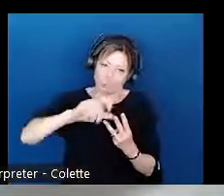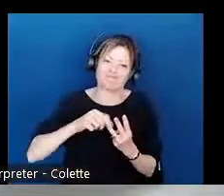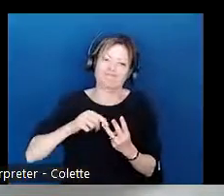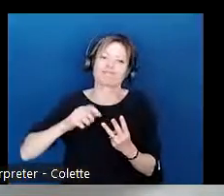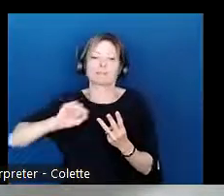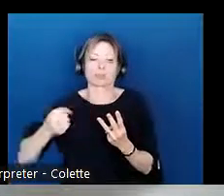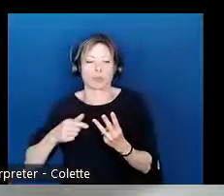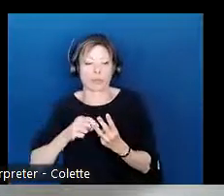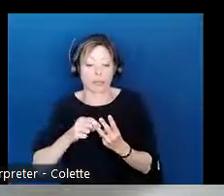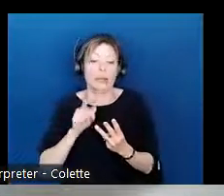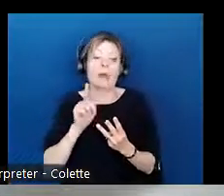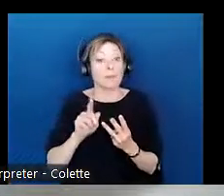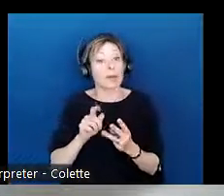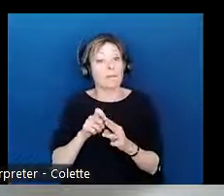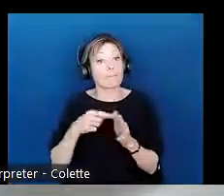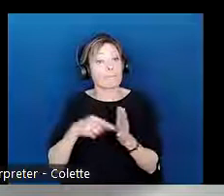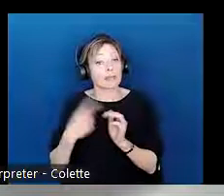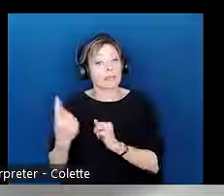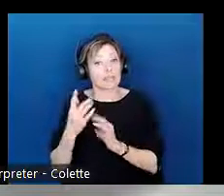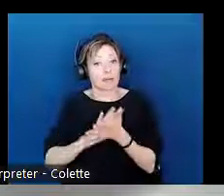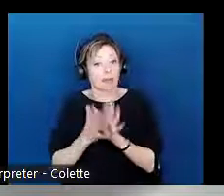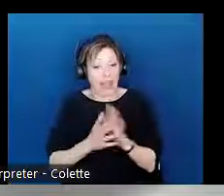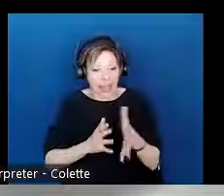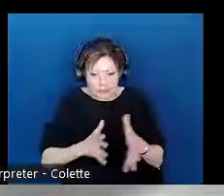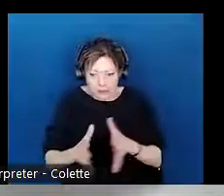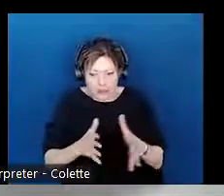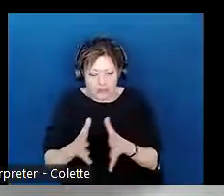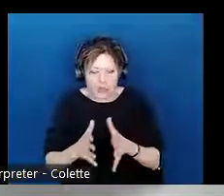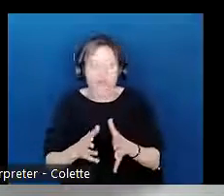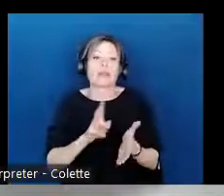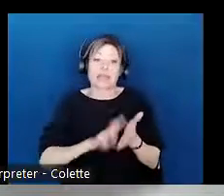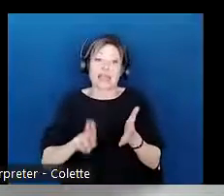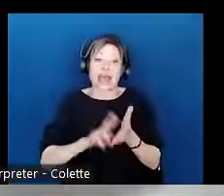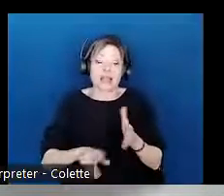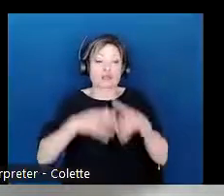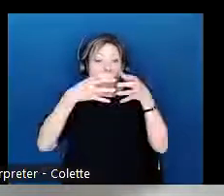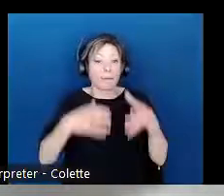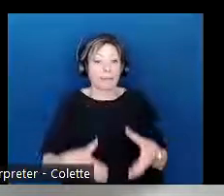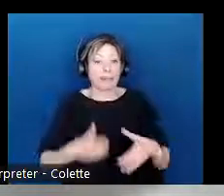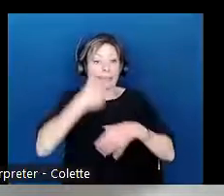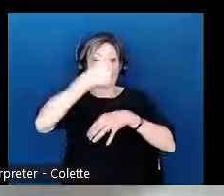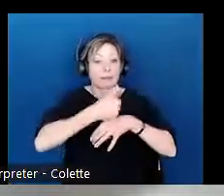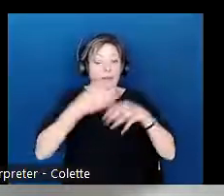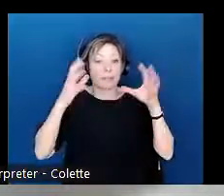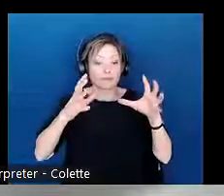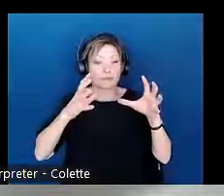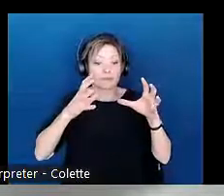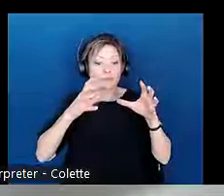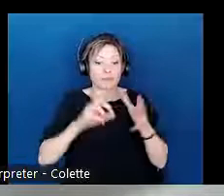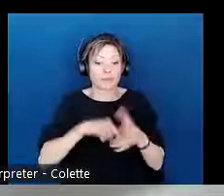um and and it's mounted on these natural plinths if you like so the logs make really nice plinths